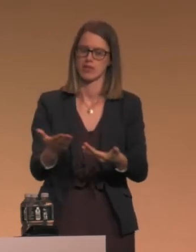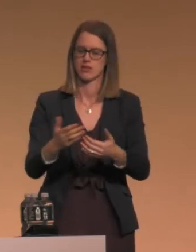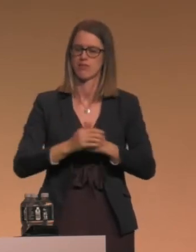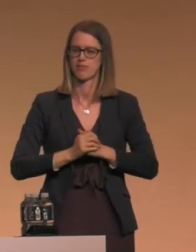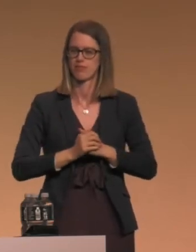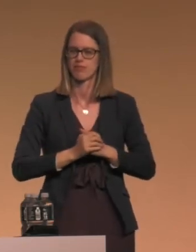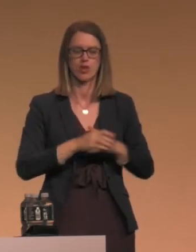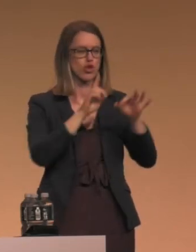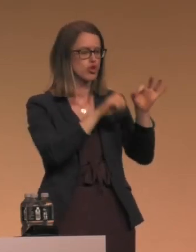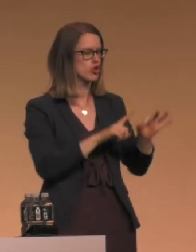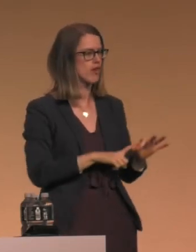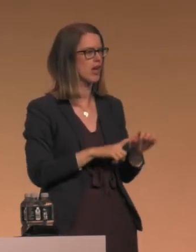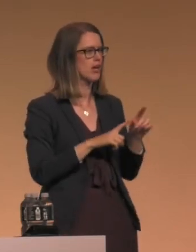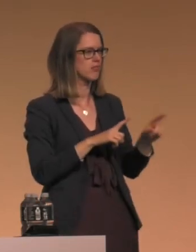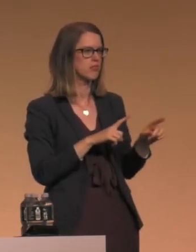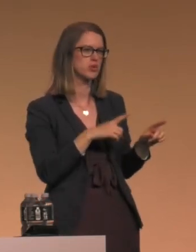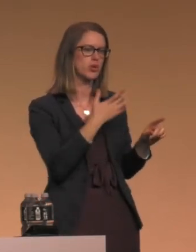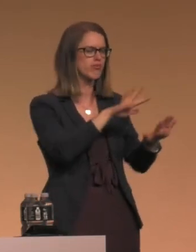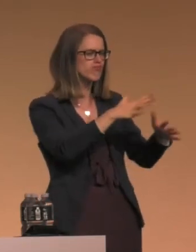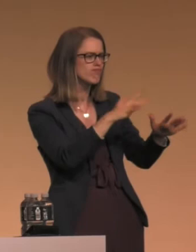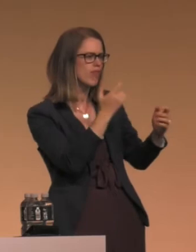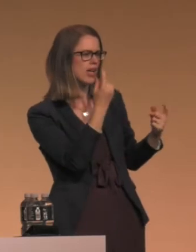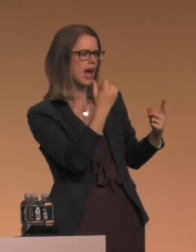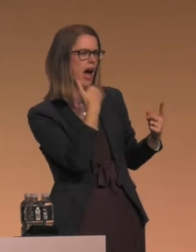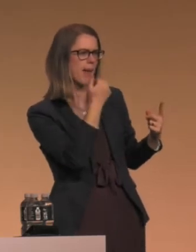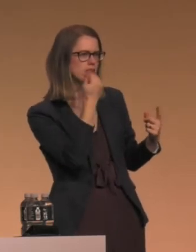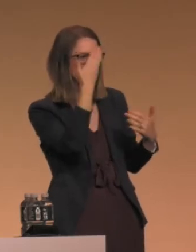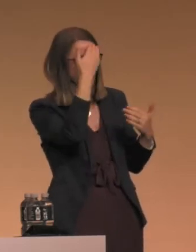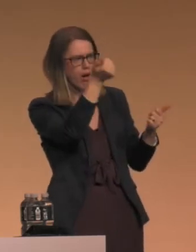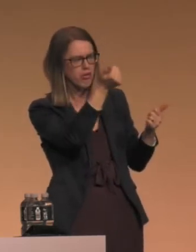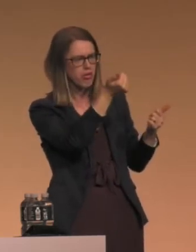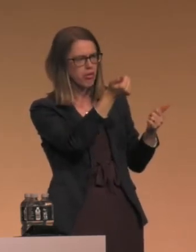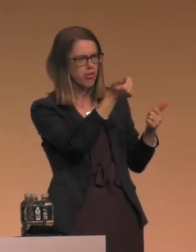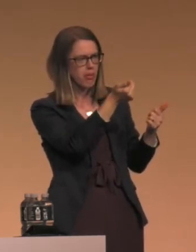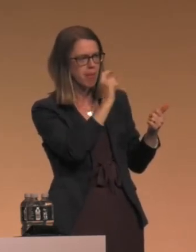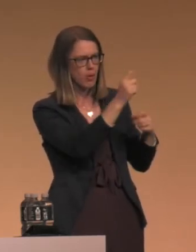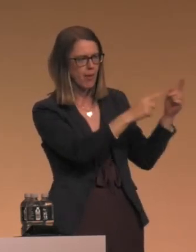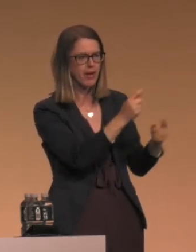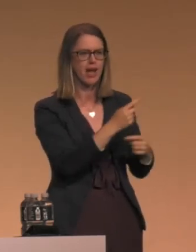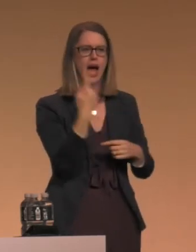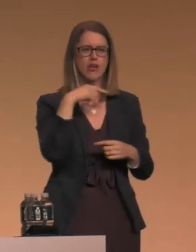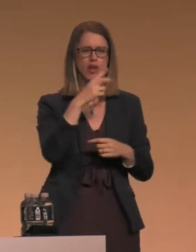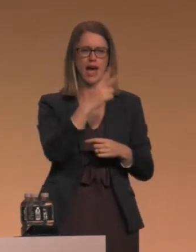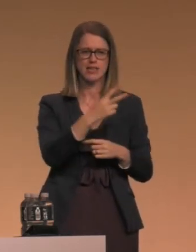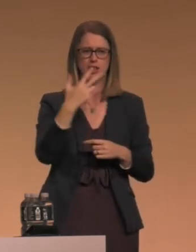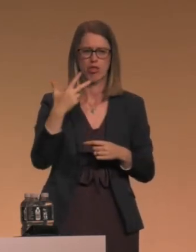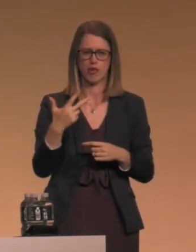We ran the survey as an idea of the volume of mental health that GPs deal with. We had 183 responses.